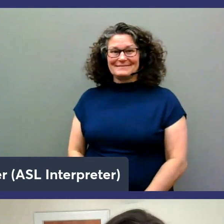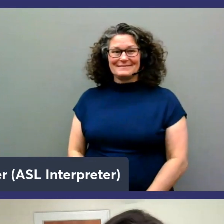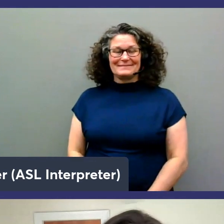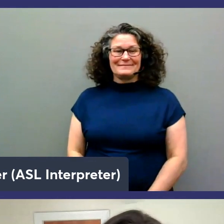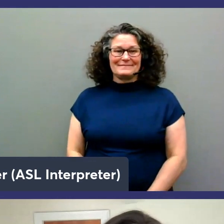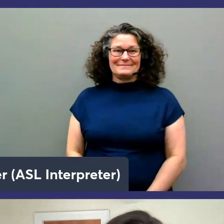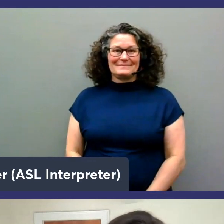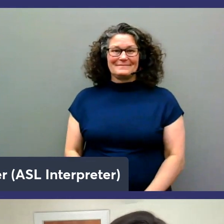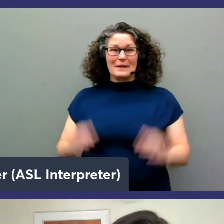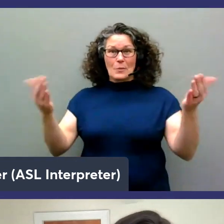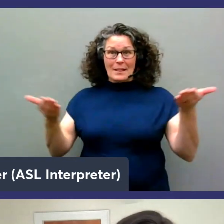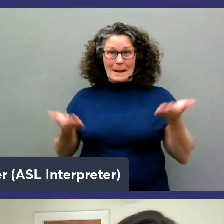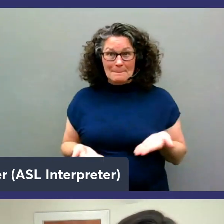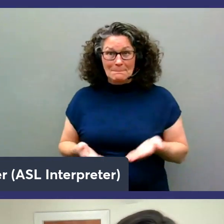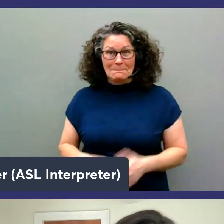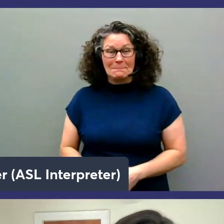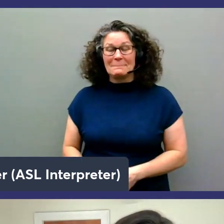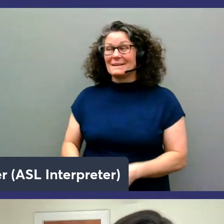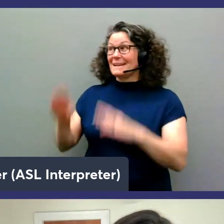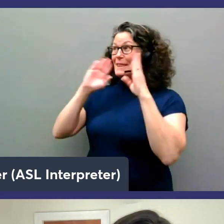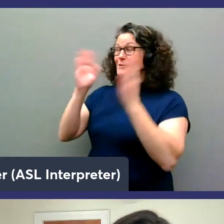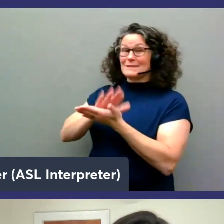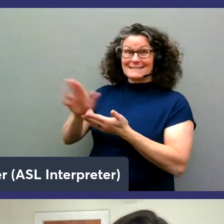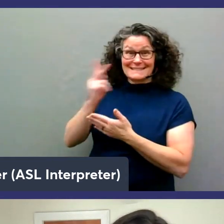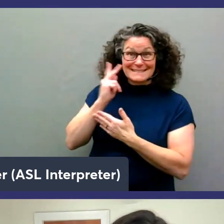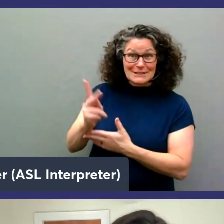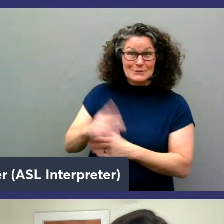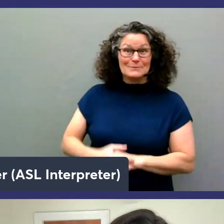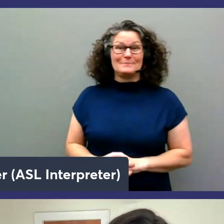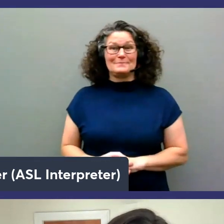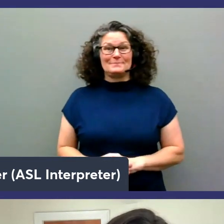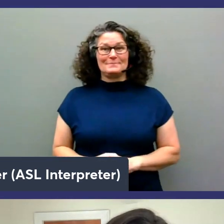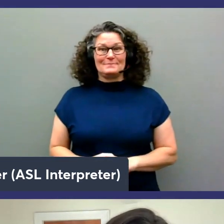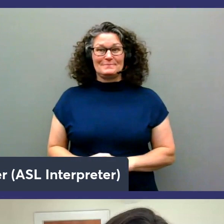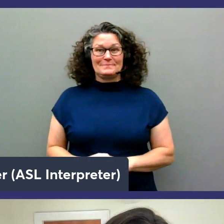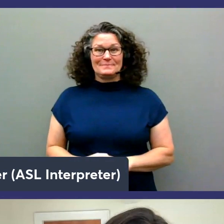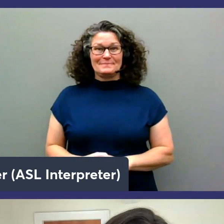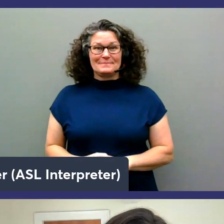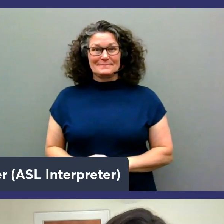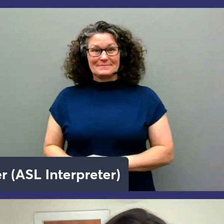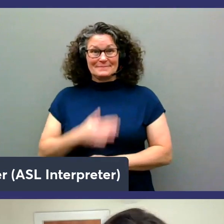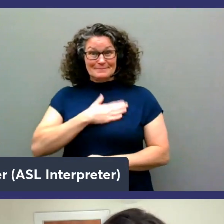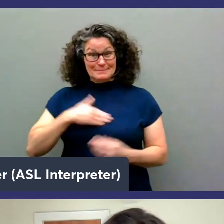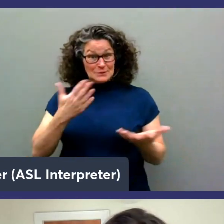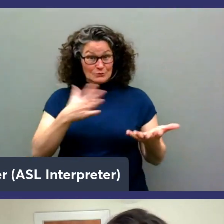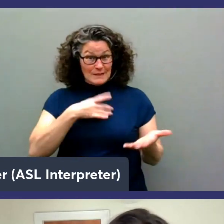Welcome. Yes, hi, nice to see you. - Yeah. Please, would you like to introduce yourself?